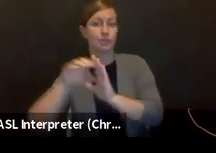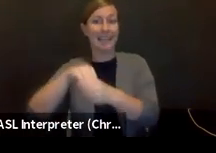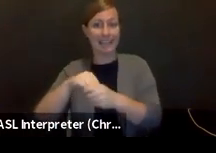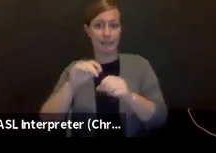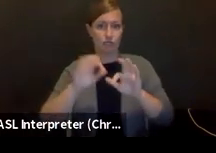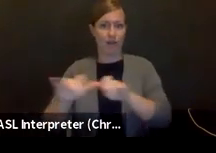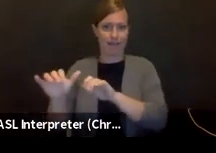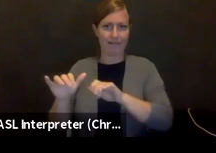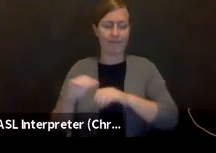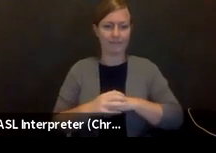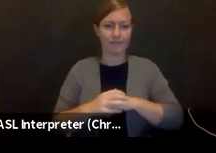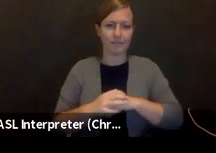ESD 189 - Amy Colburn: So if I attach a file.